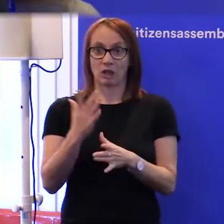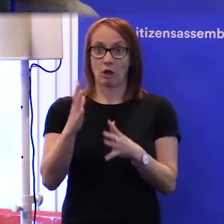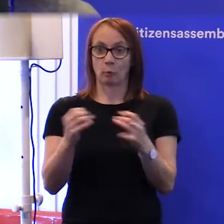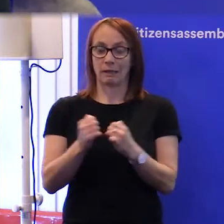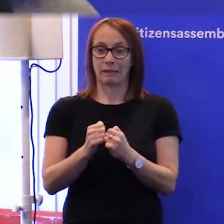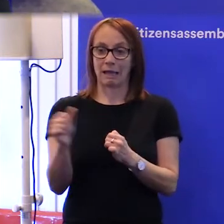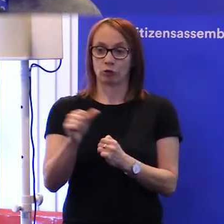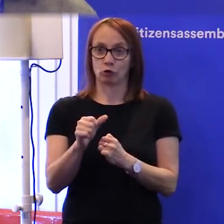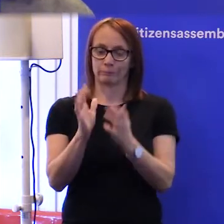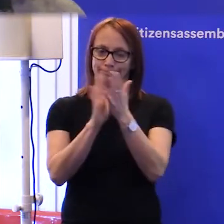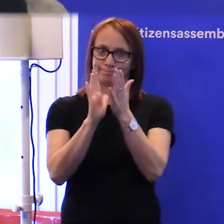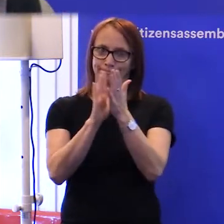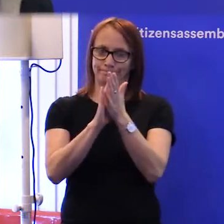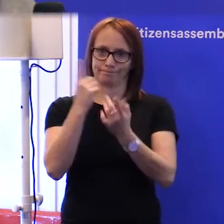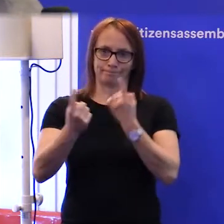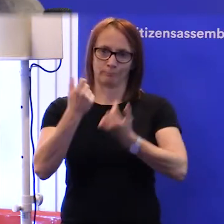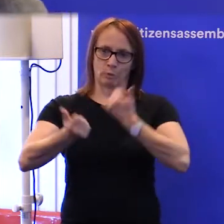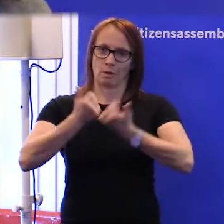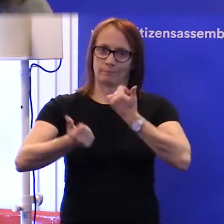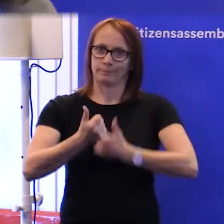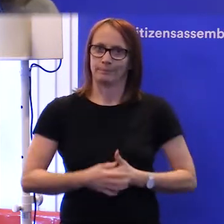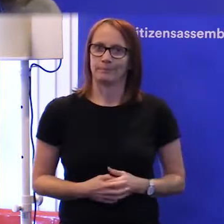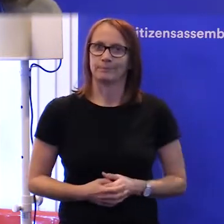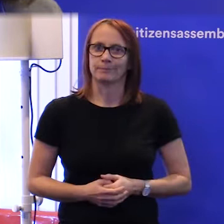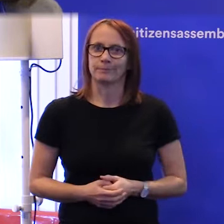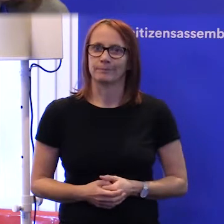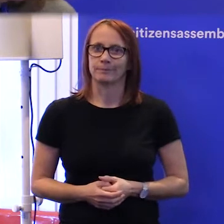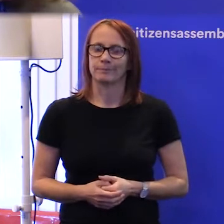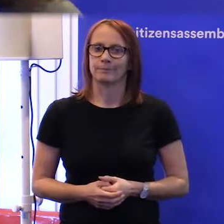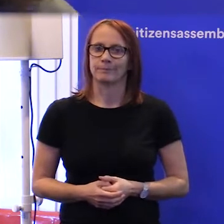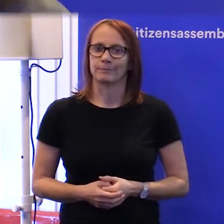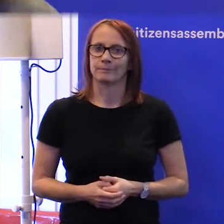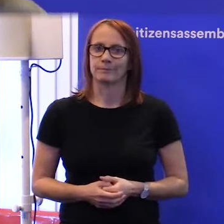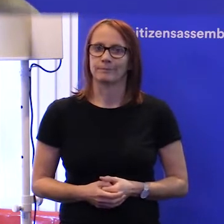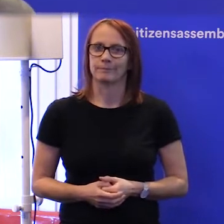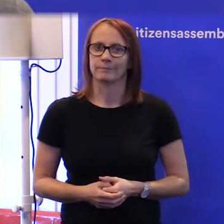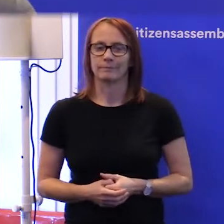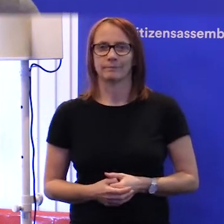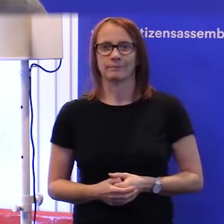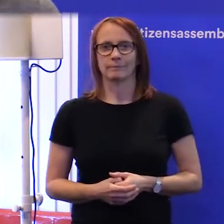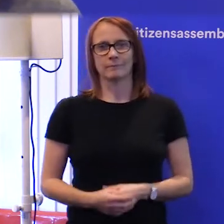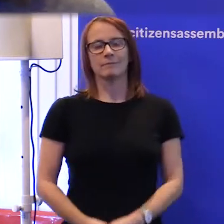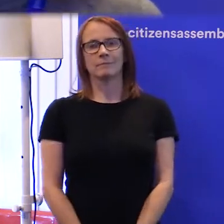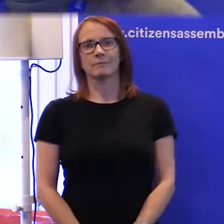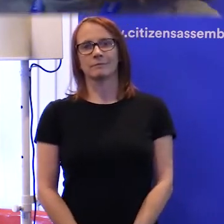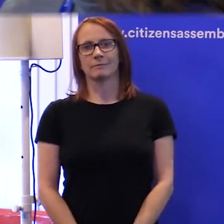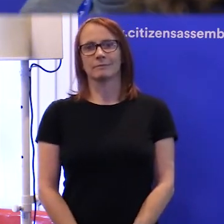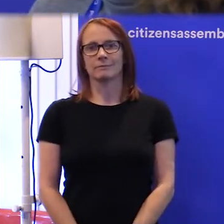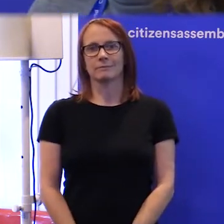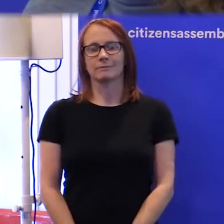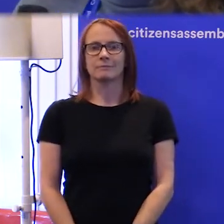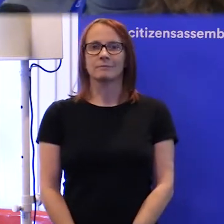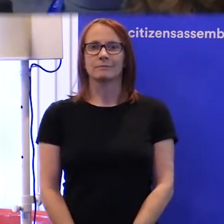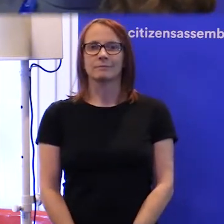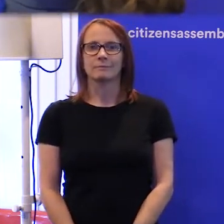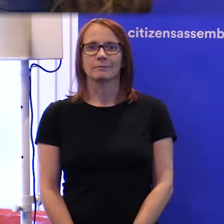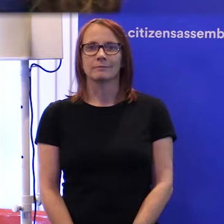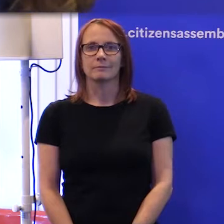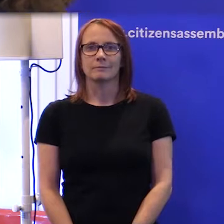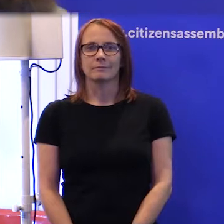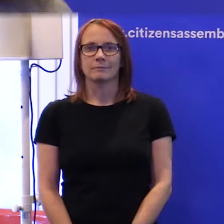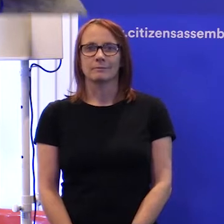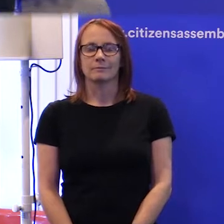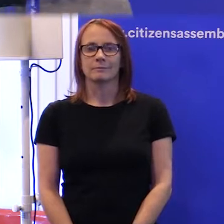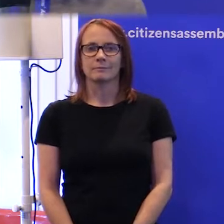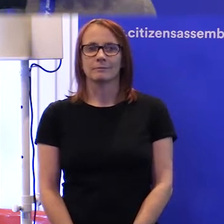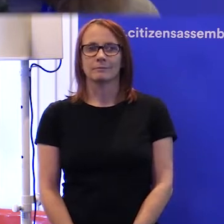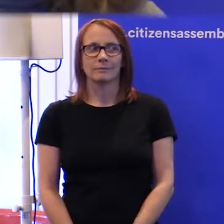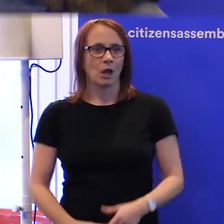weekend give yourselves a round of applause for that so it's great to see